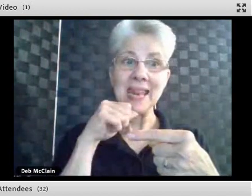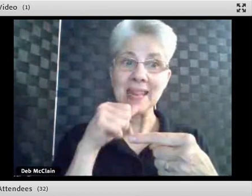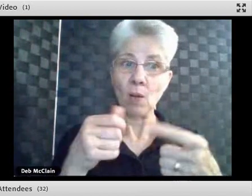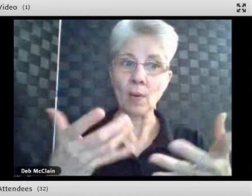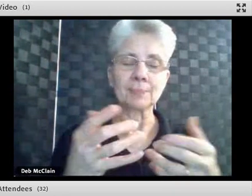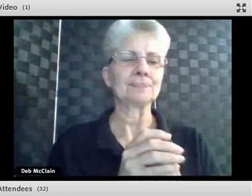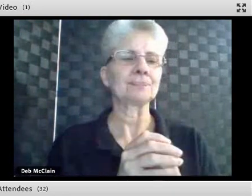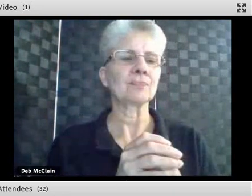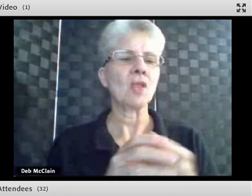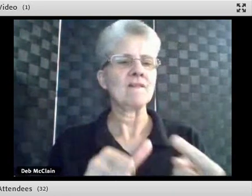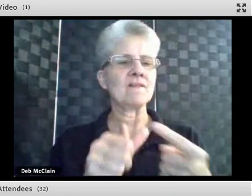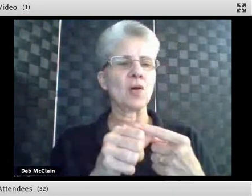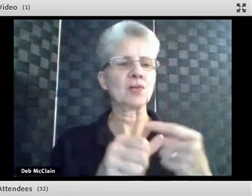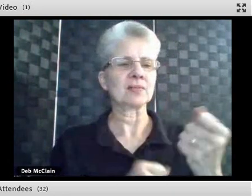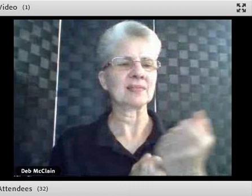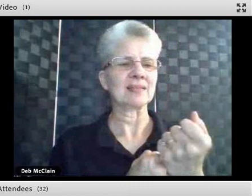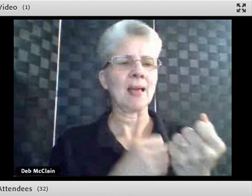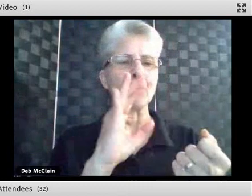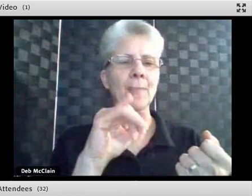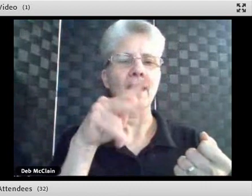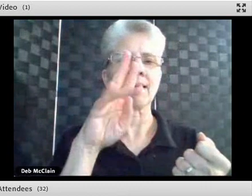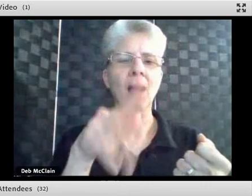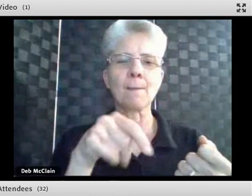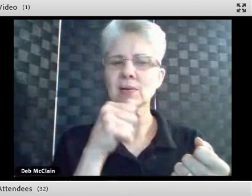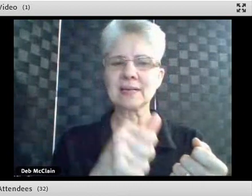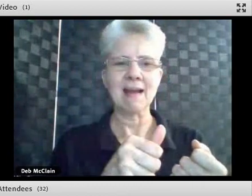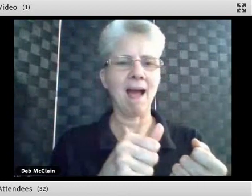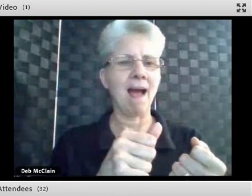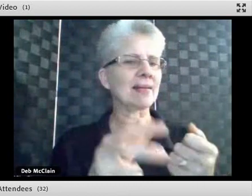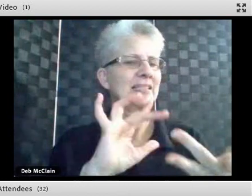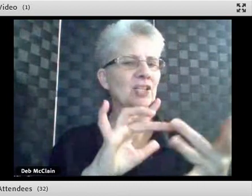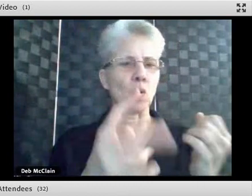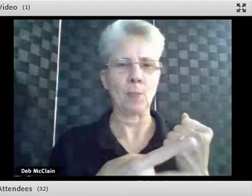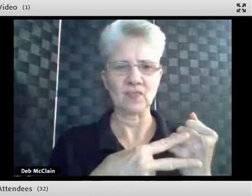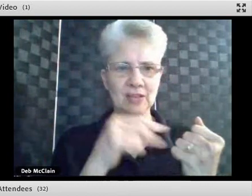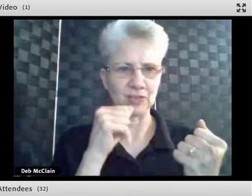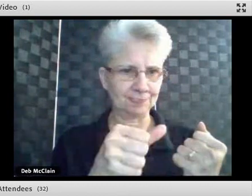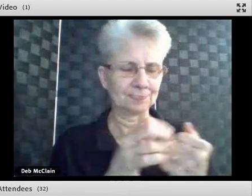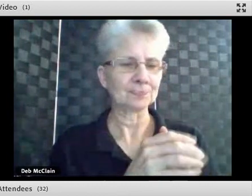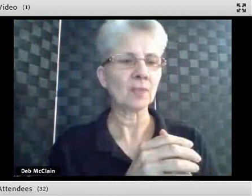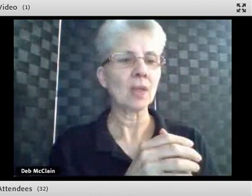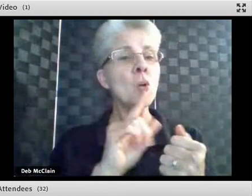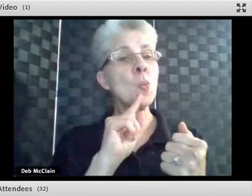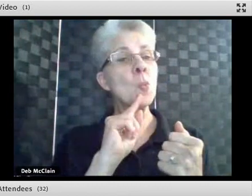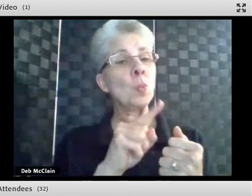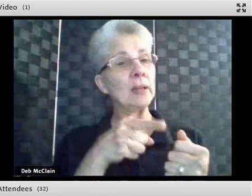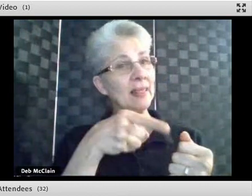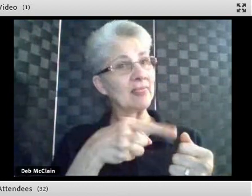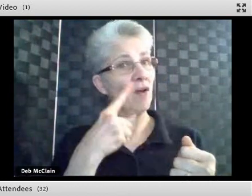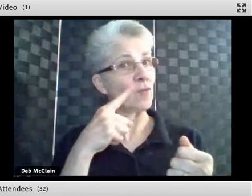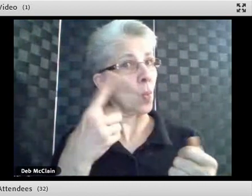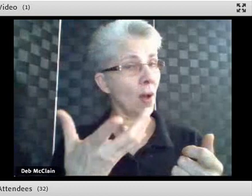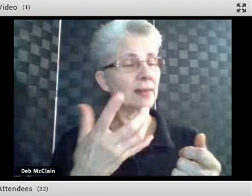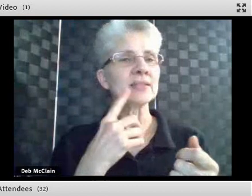First thing is that backups are not digital preservation. They're really there to restore in the case